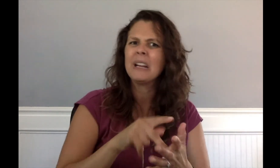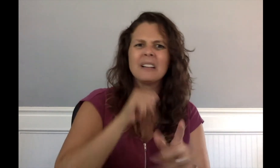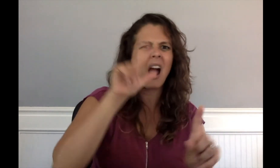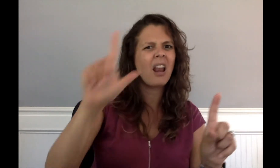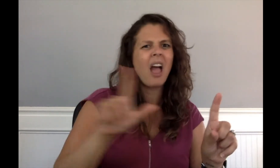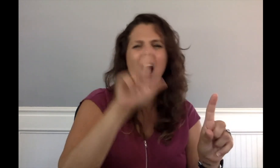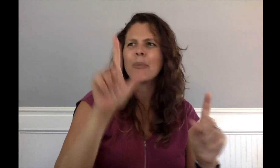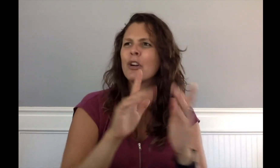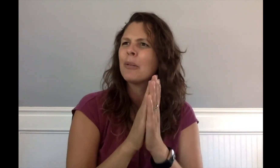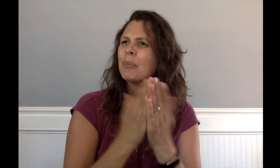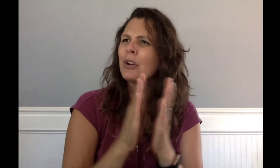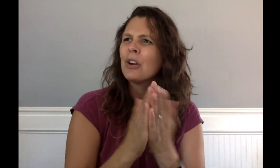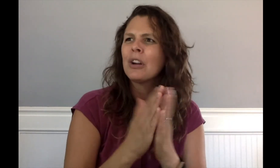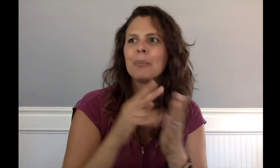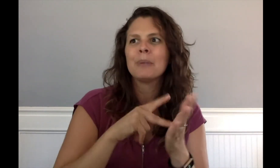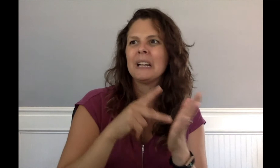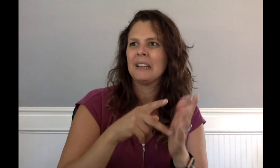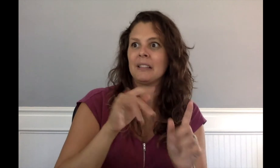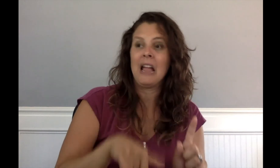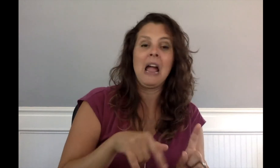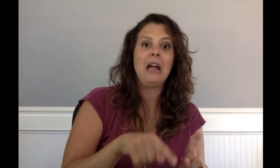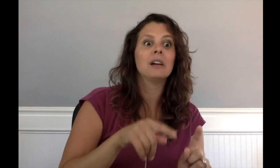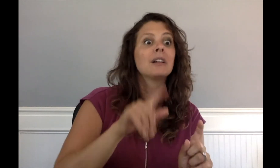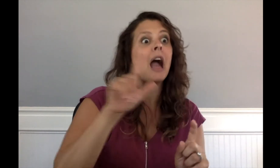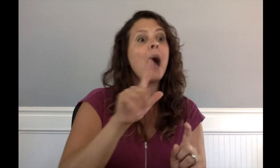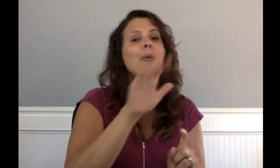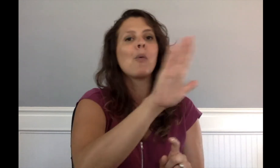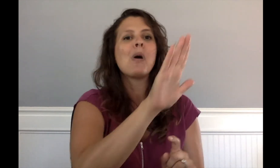This isn't the library's Dead Author book.